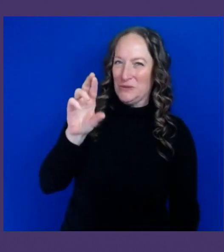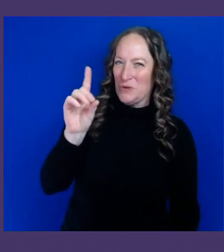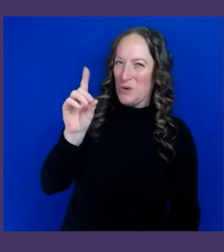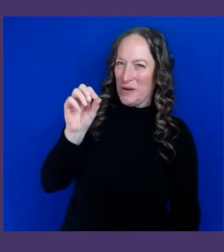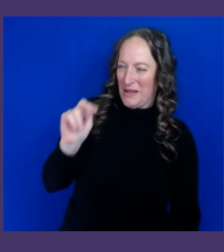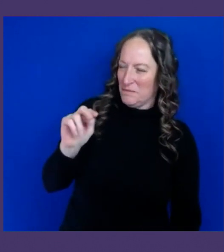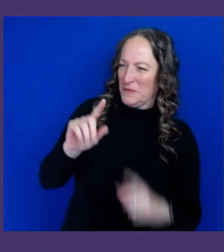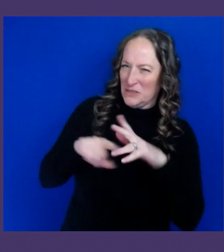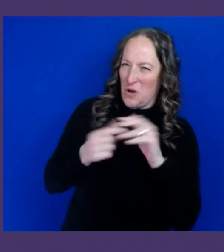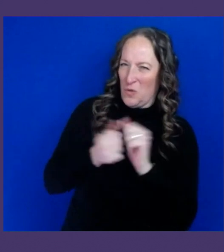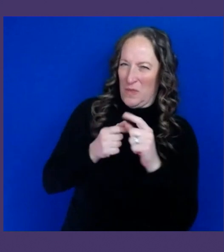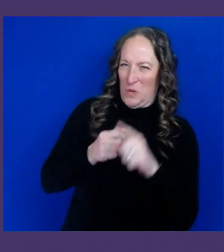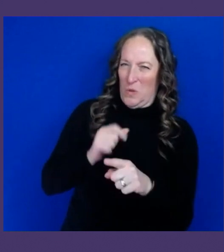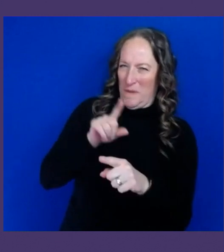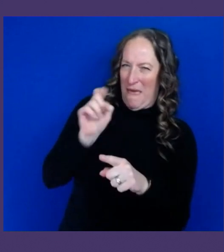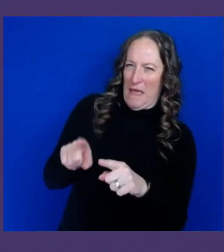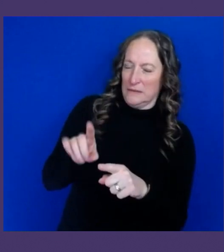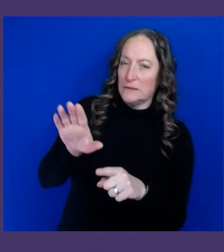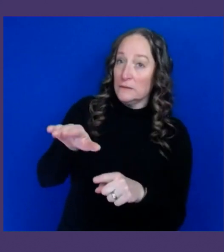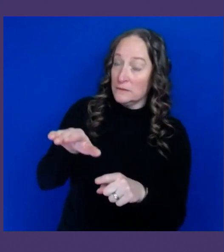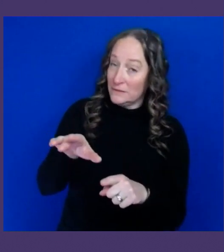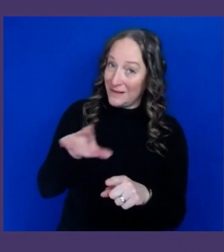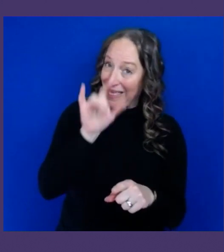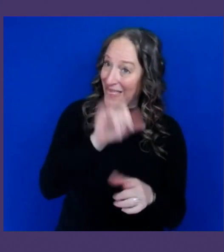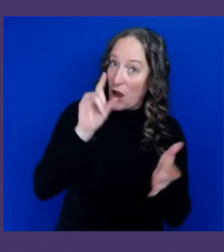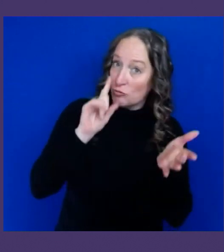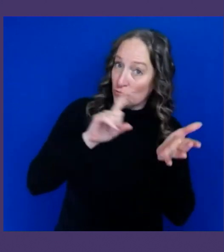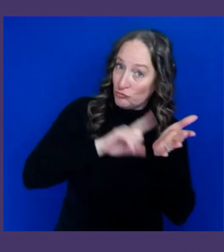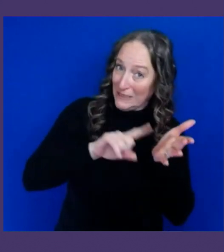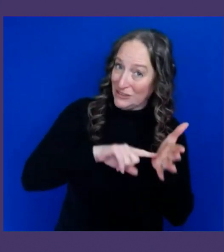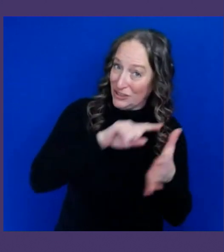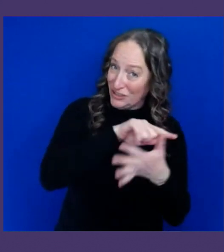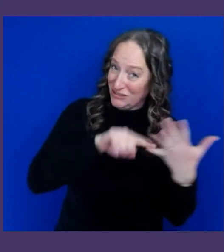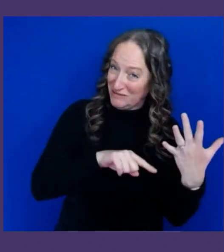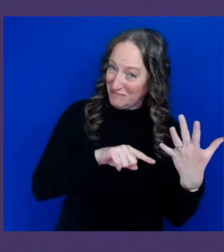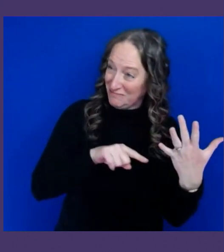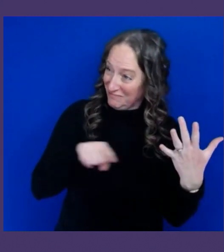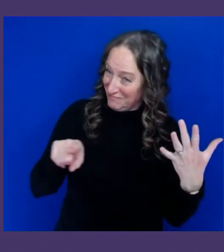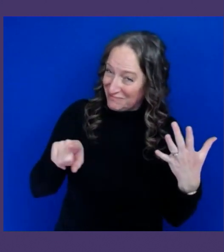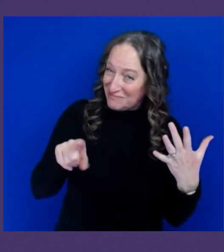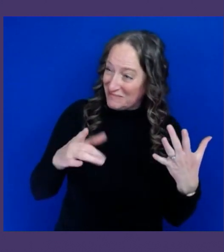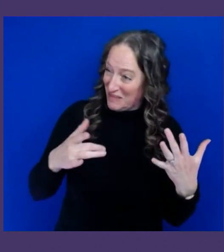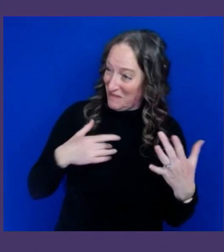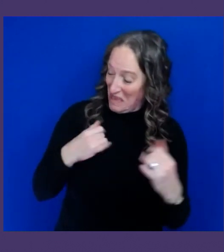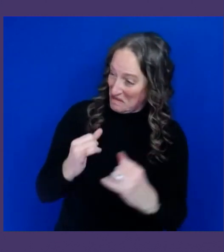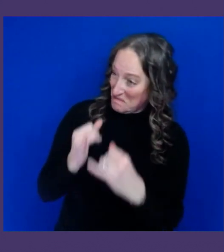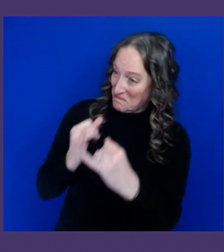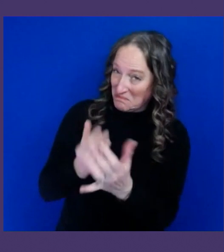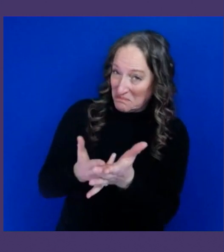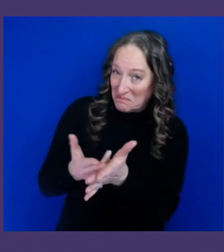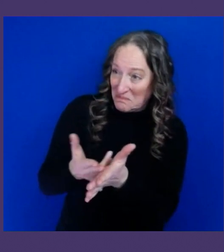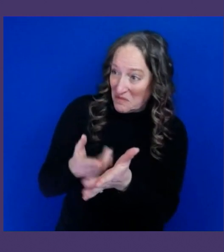is this research consistent with what you see in your policy work?